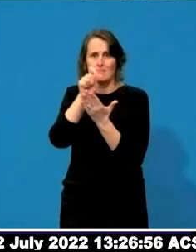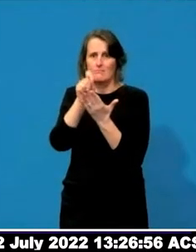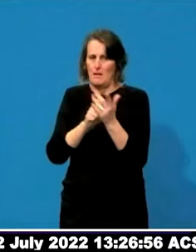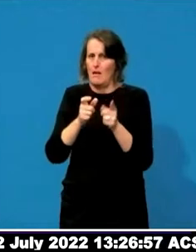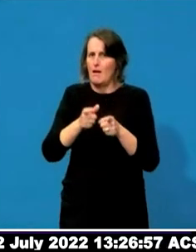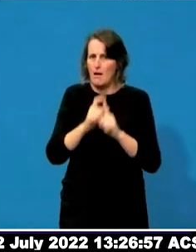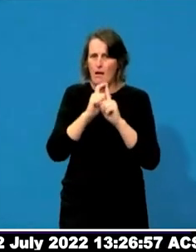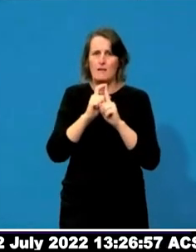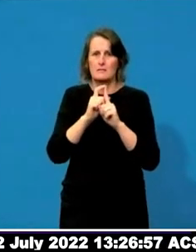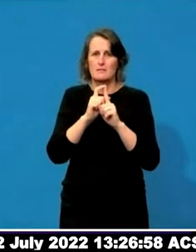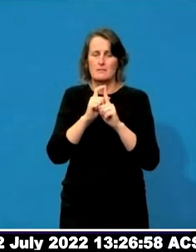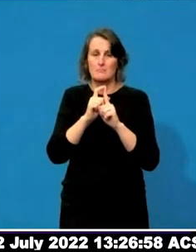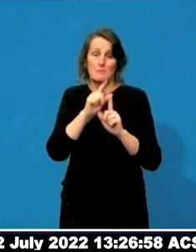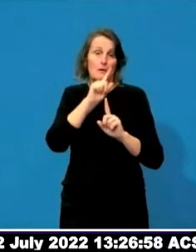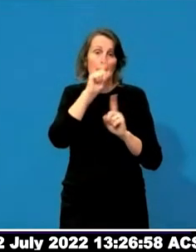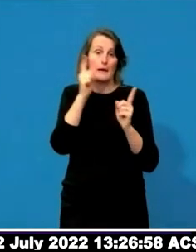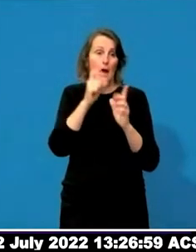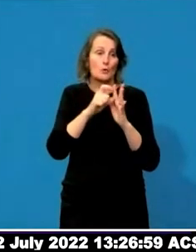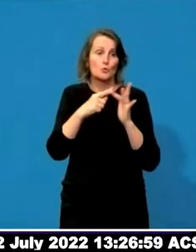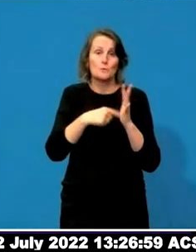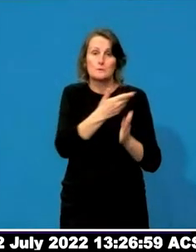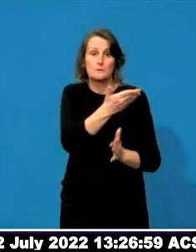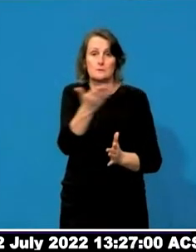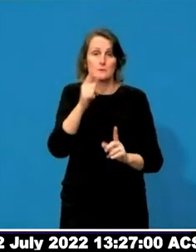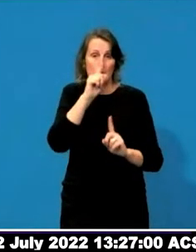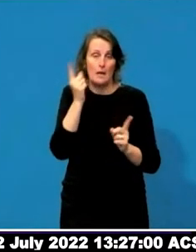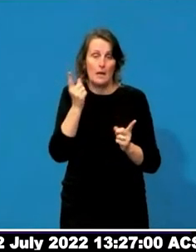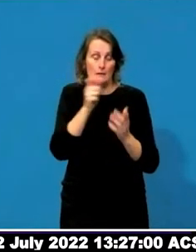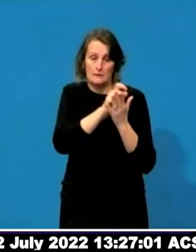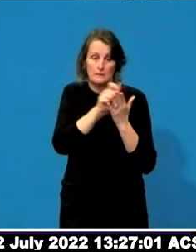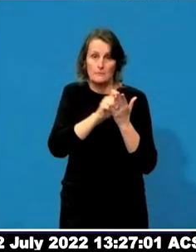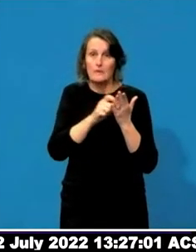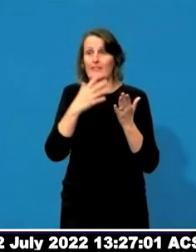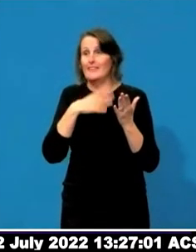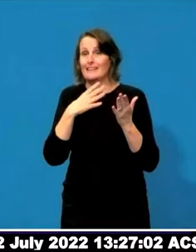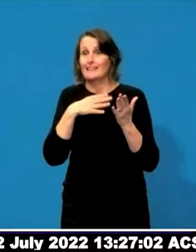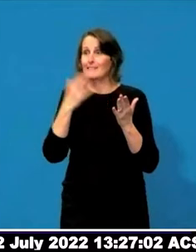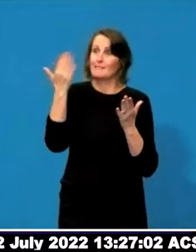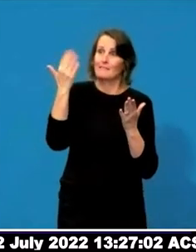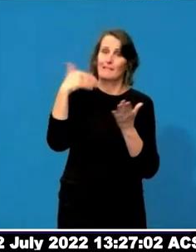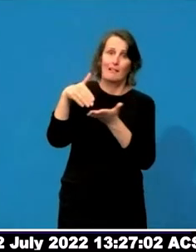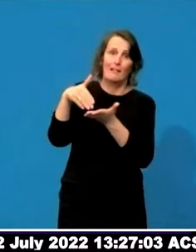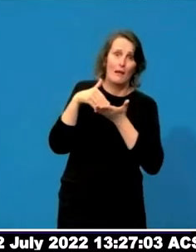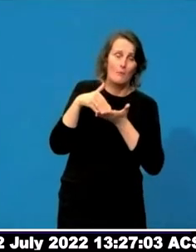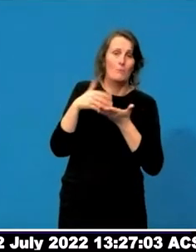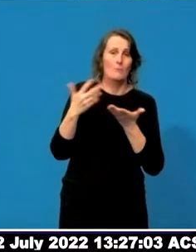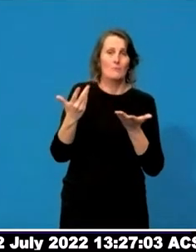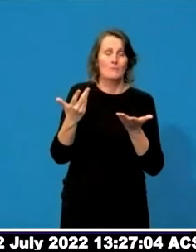They can't even do it on their own. Somebody else could be doing it on their wishes.